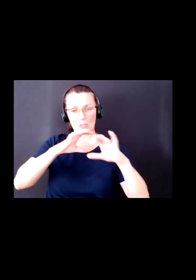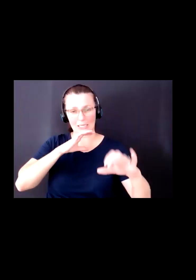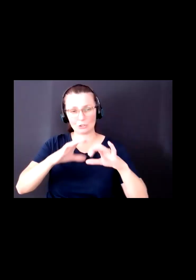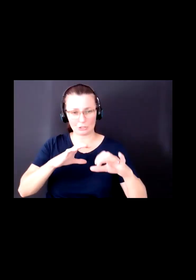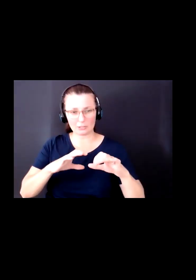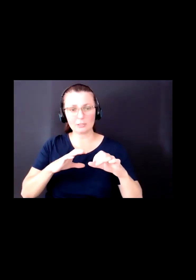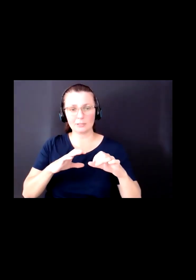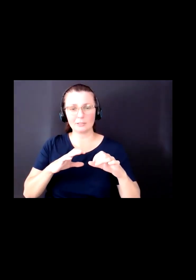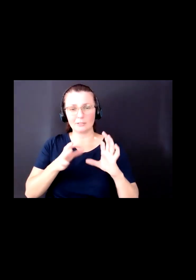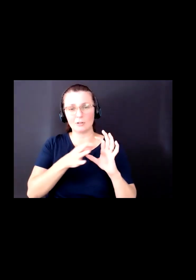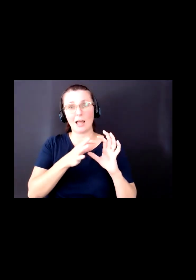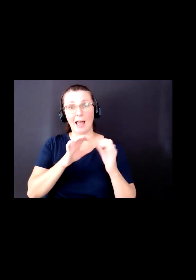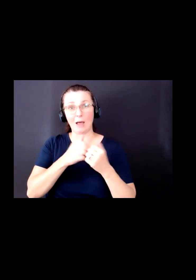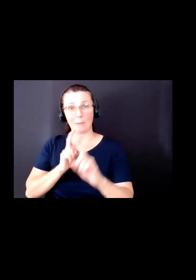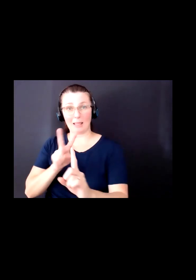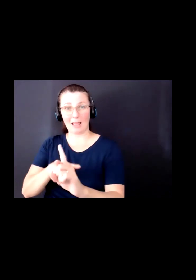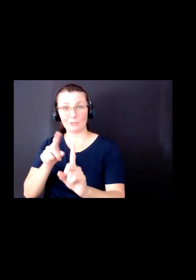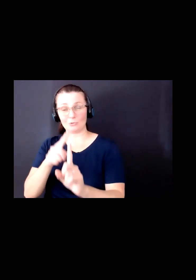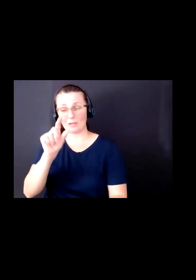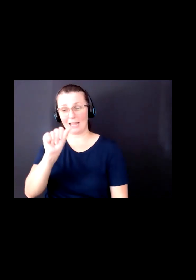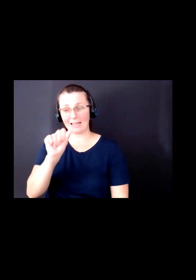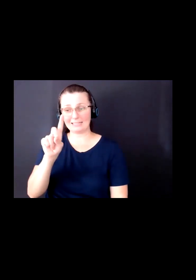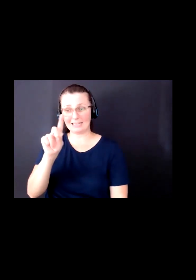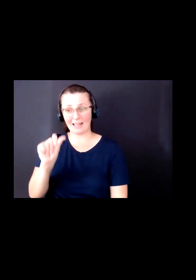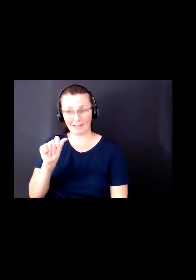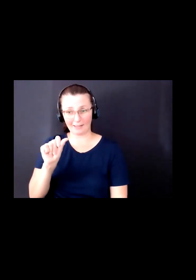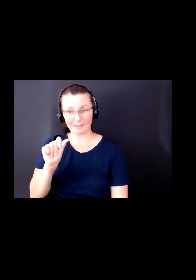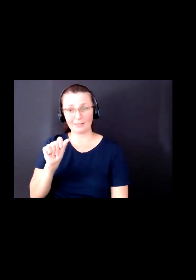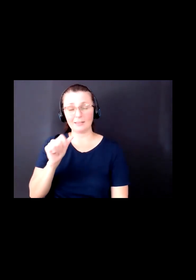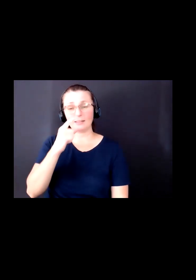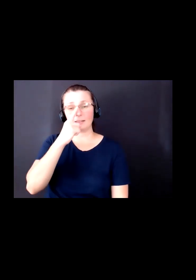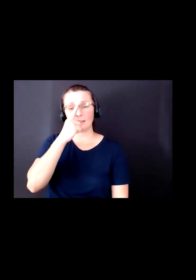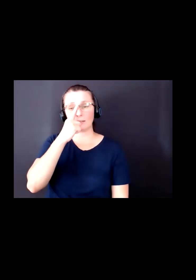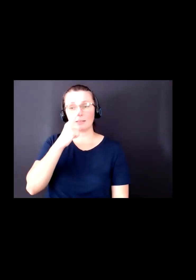Americans with Disabilities Act. We hope you will recognize